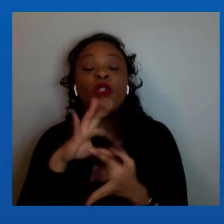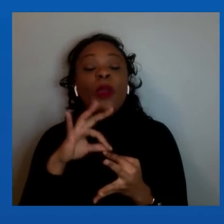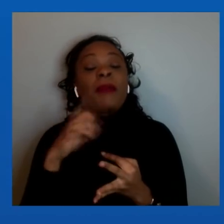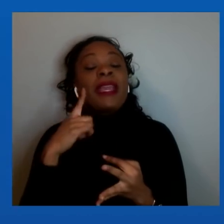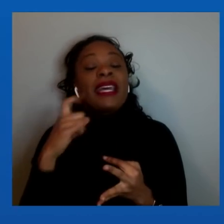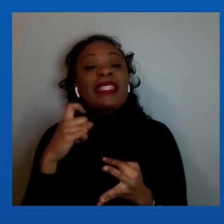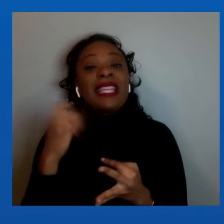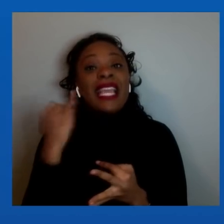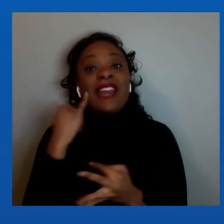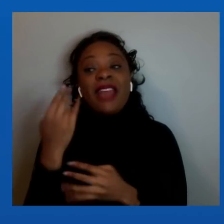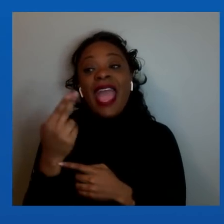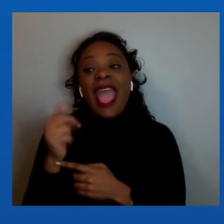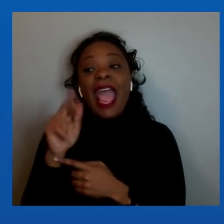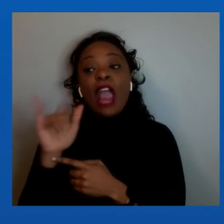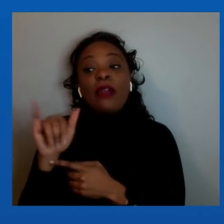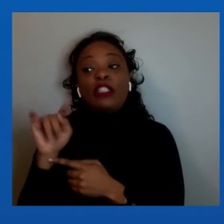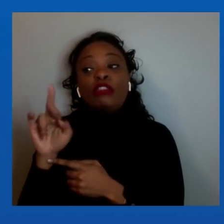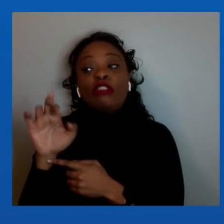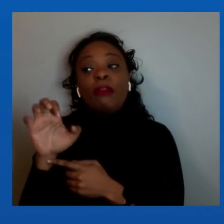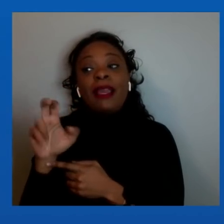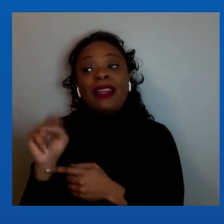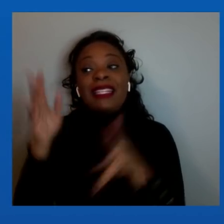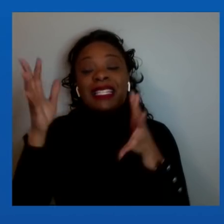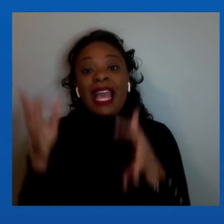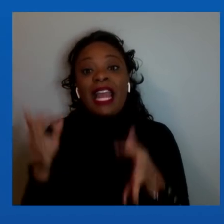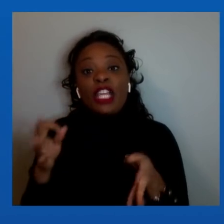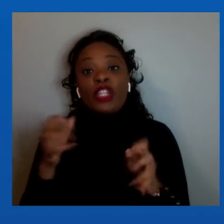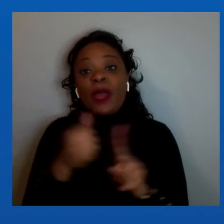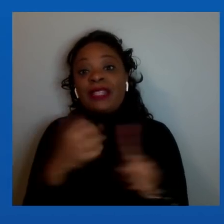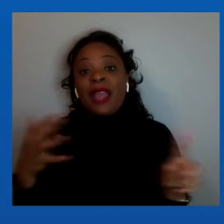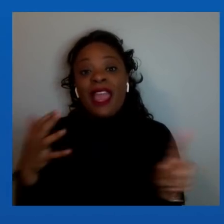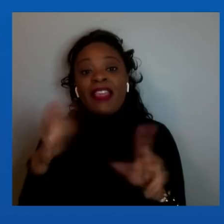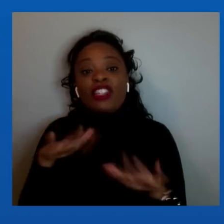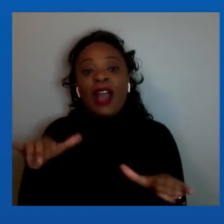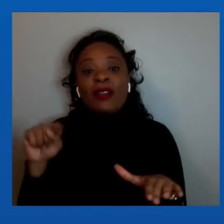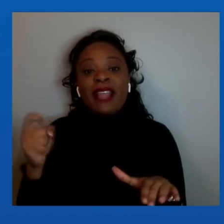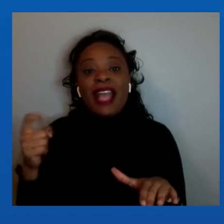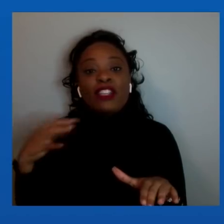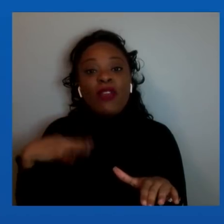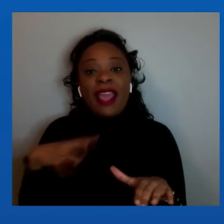decided to expand the child tax credit and the earned income tax credit.